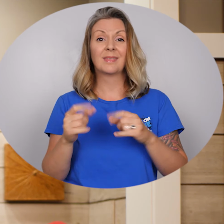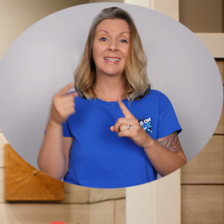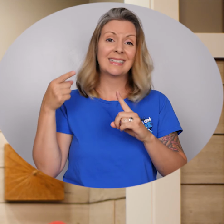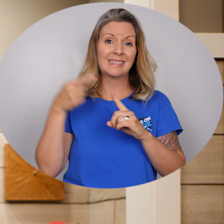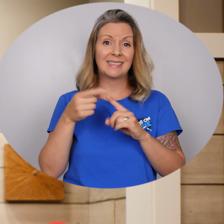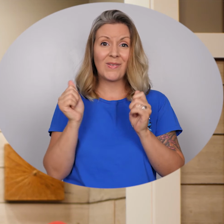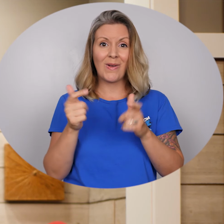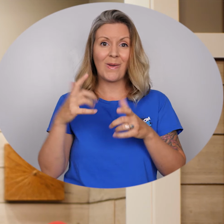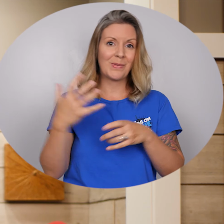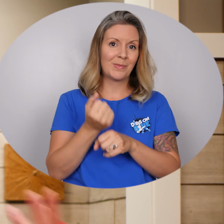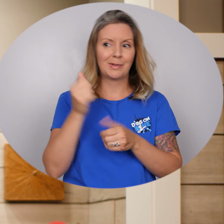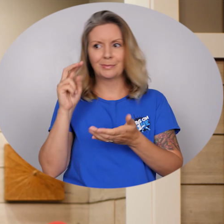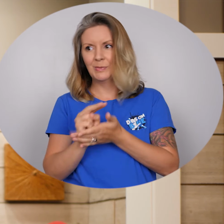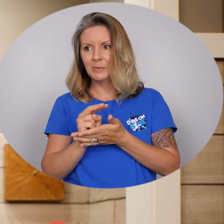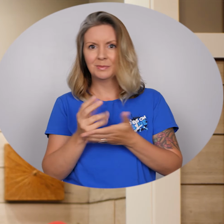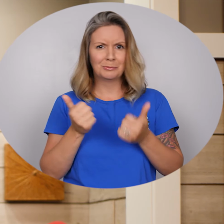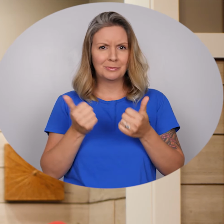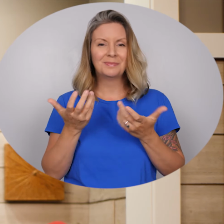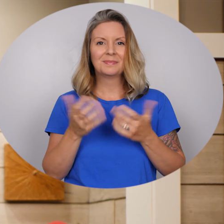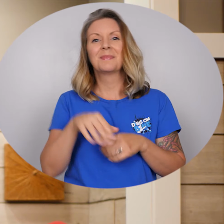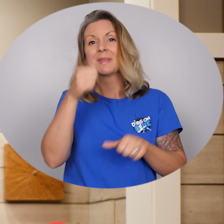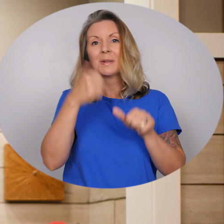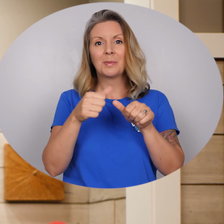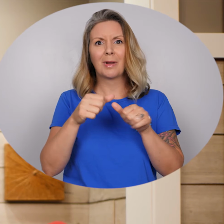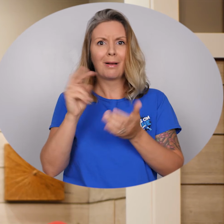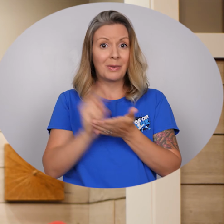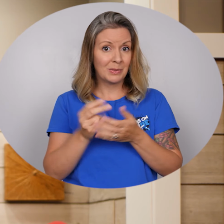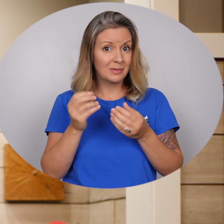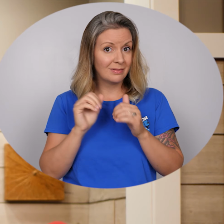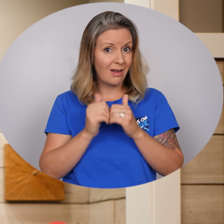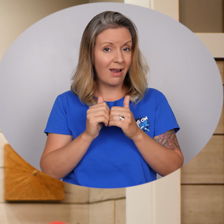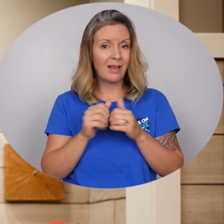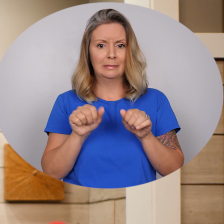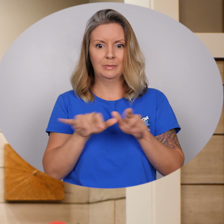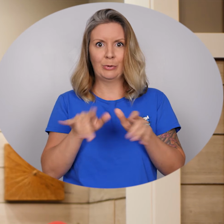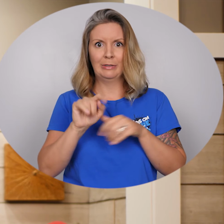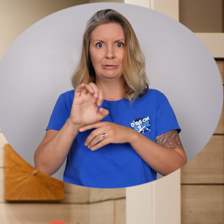the table until you all either win or lose. Now, as a reminder, you all lose by having